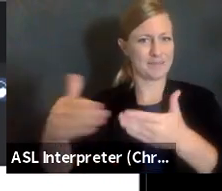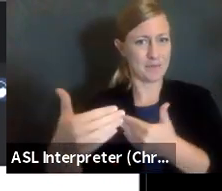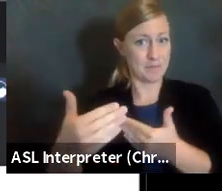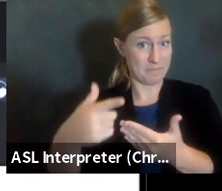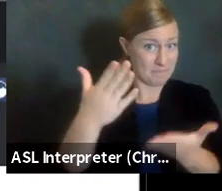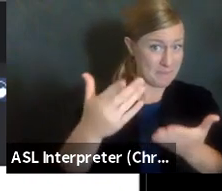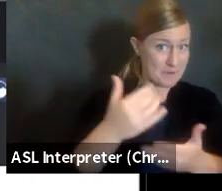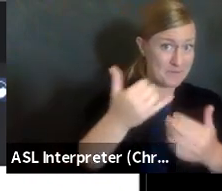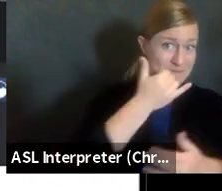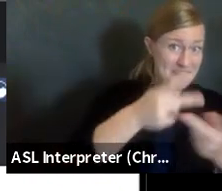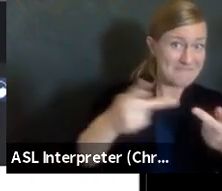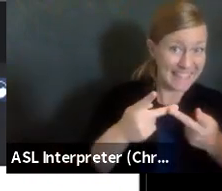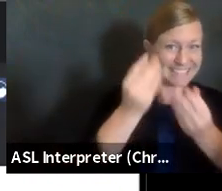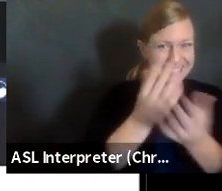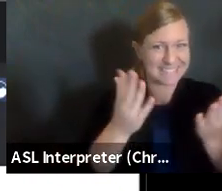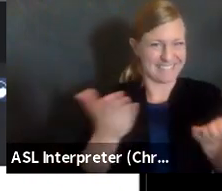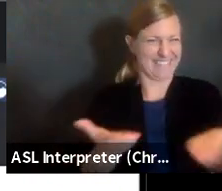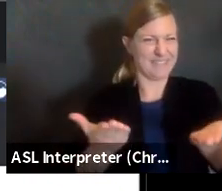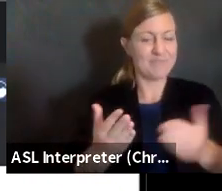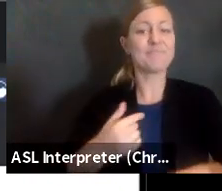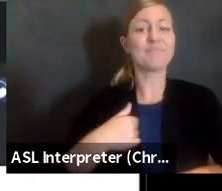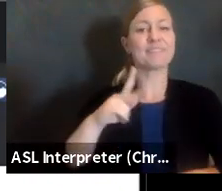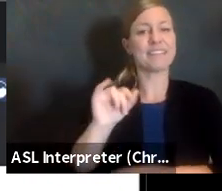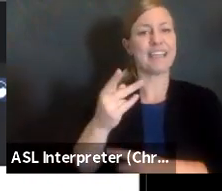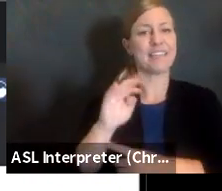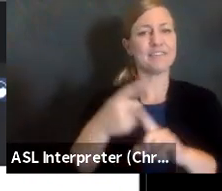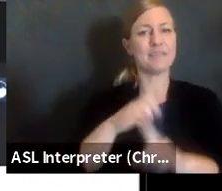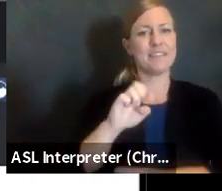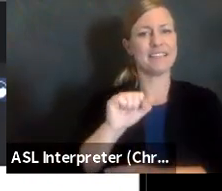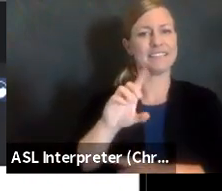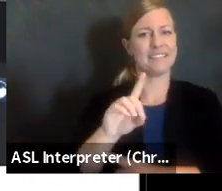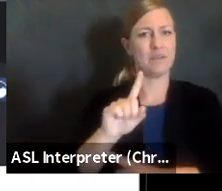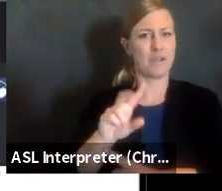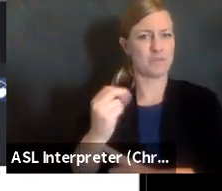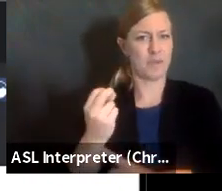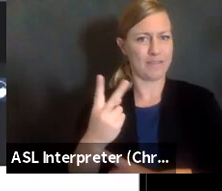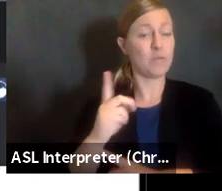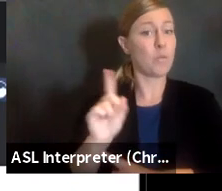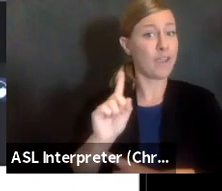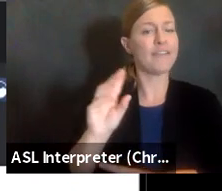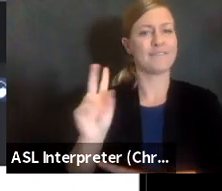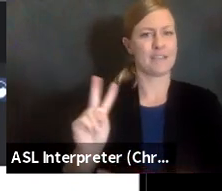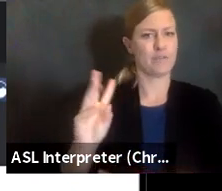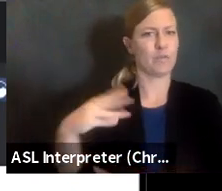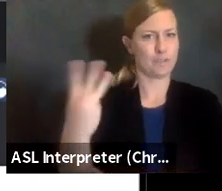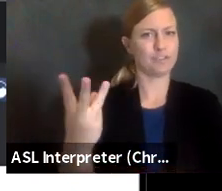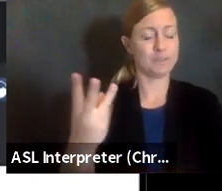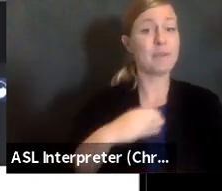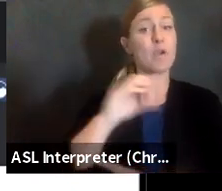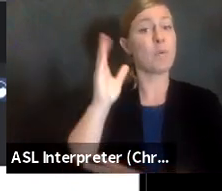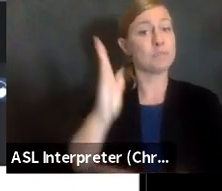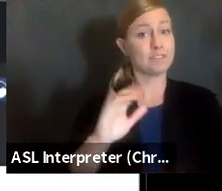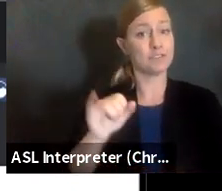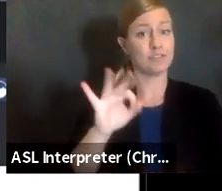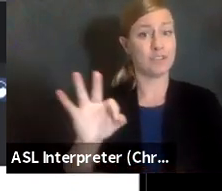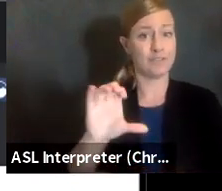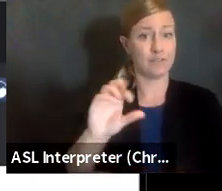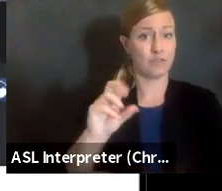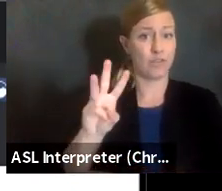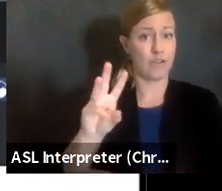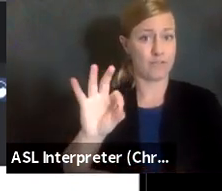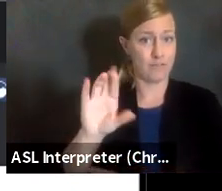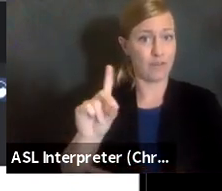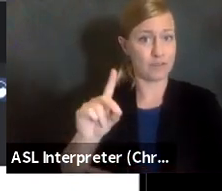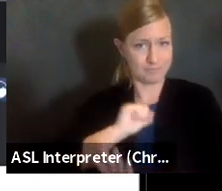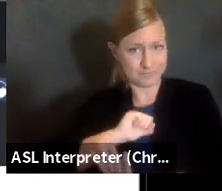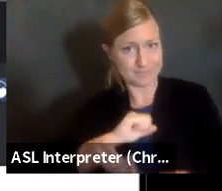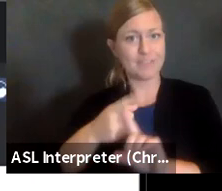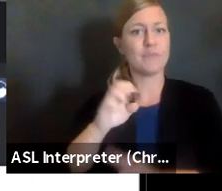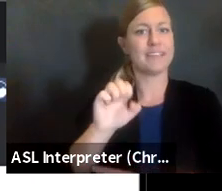ESD 112 - Katherine Livick: I'm Katherine Livick from ESD 112 and Vancouver, Washington and my co-presenter is Jeff Crawford from ESD 101.